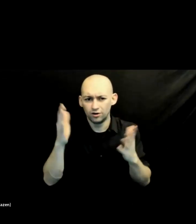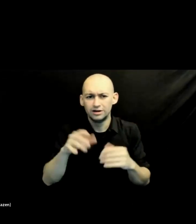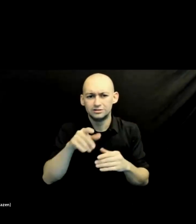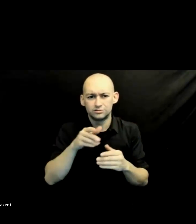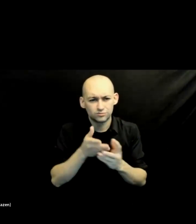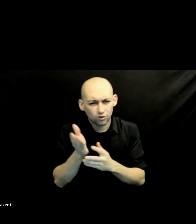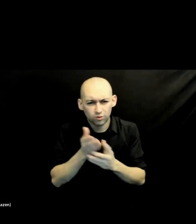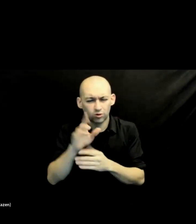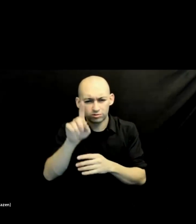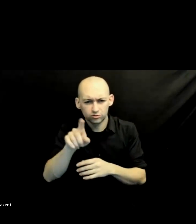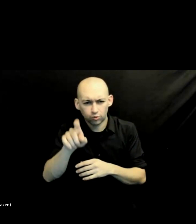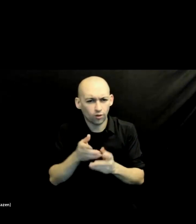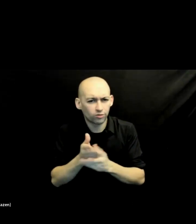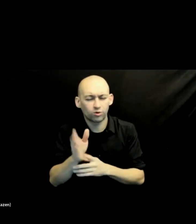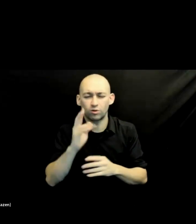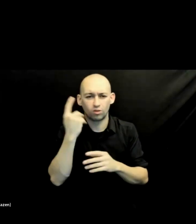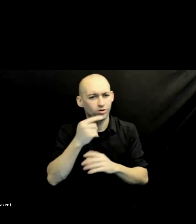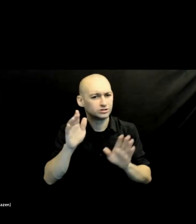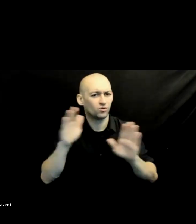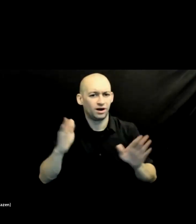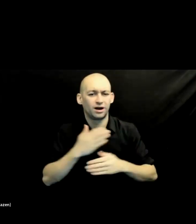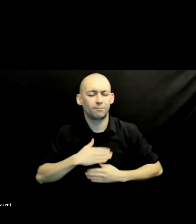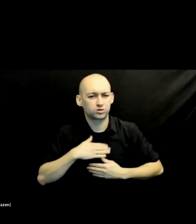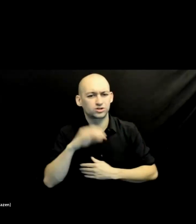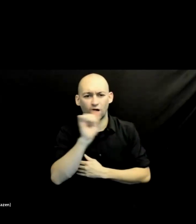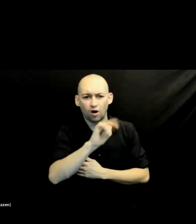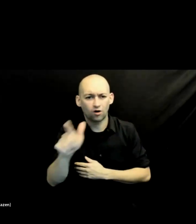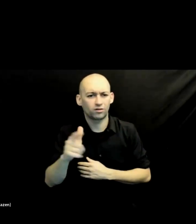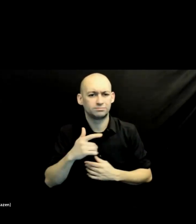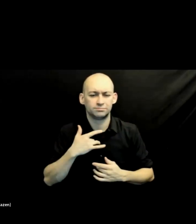and it looks really really great. And I appreciate all of the intentionality that you guys put into